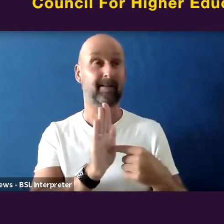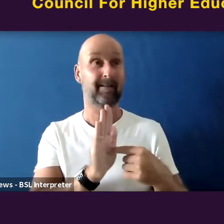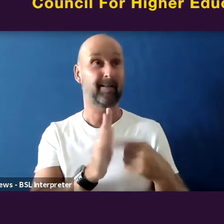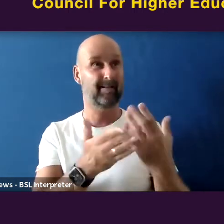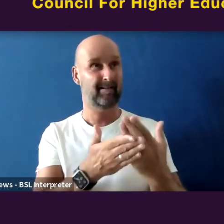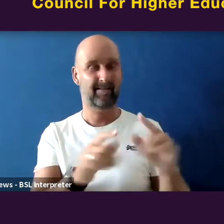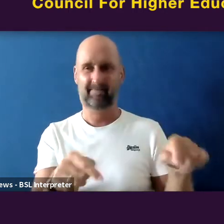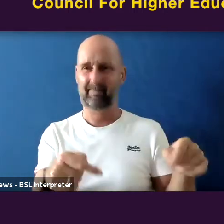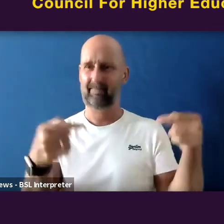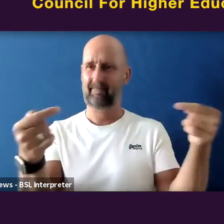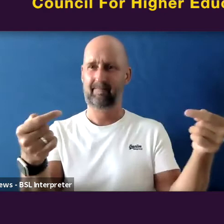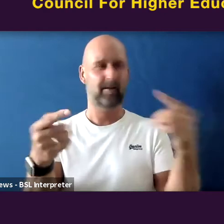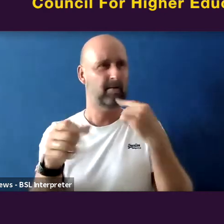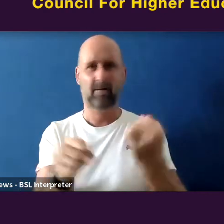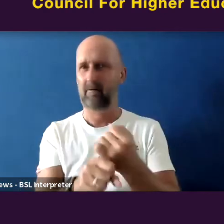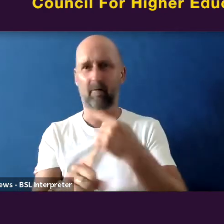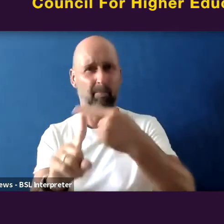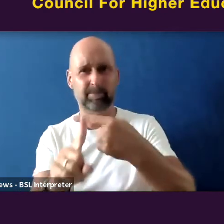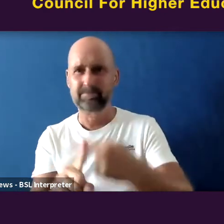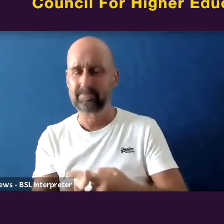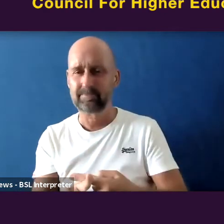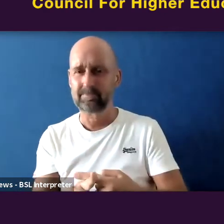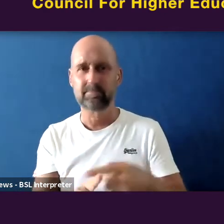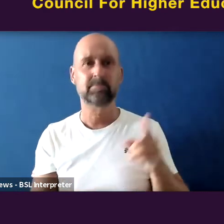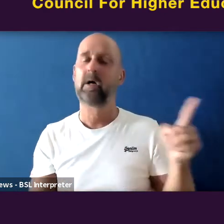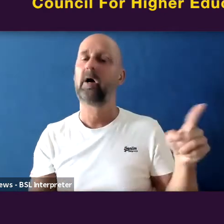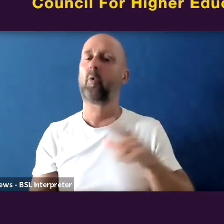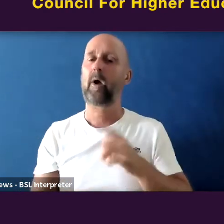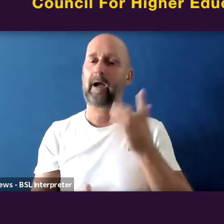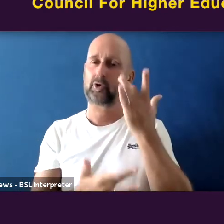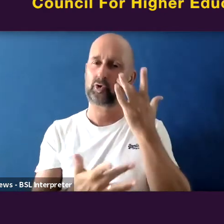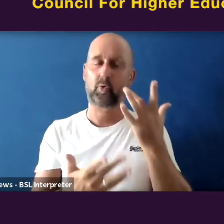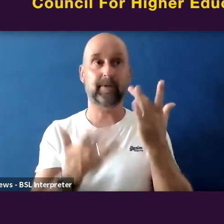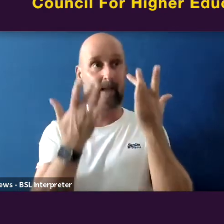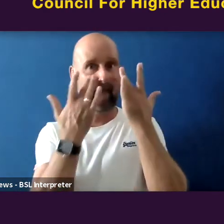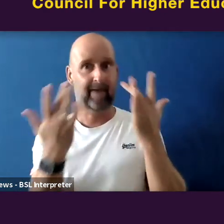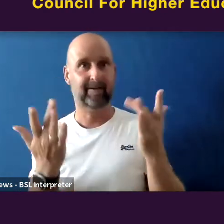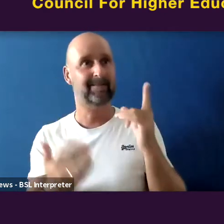counterproductive and it indicates further evidence of the 'disjuncture'